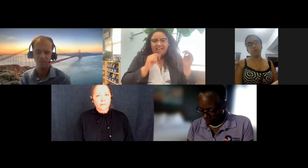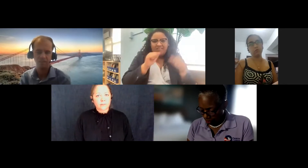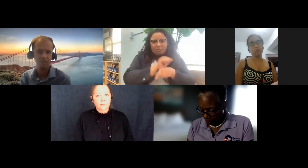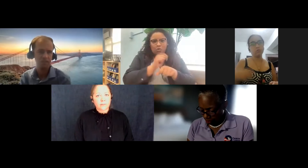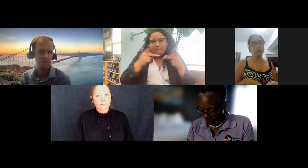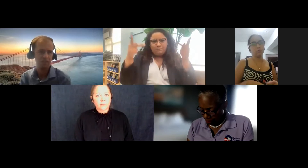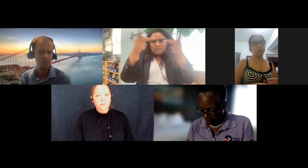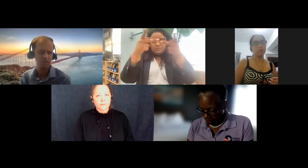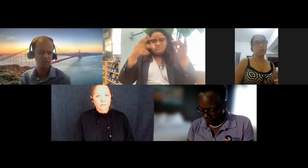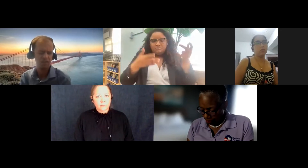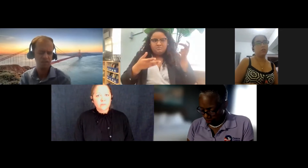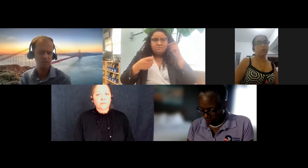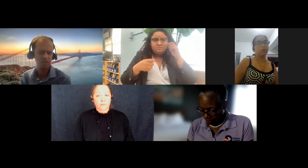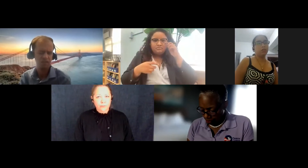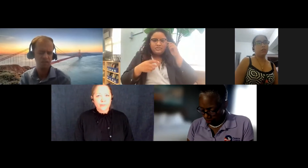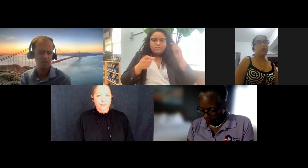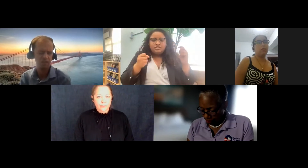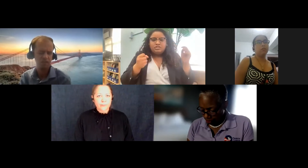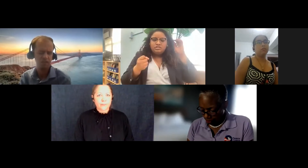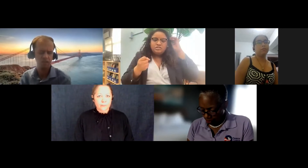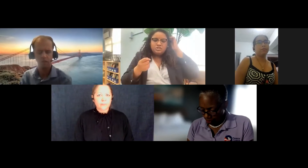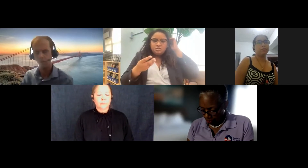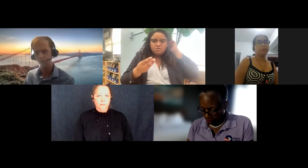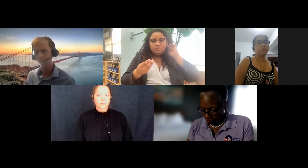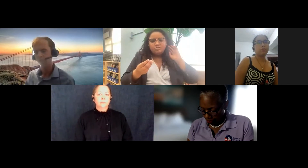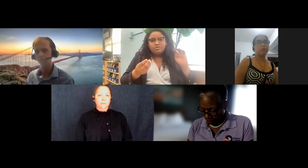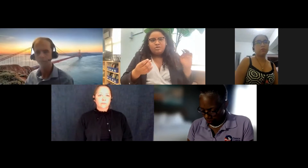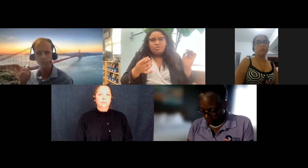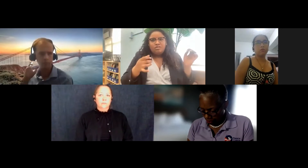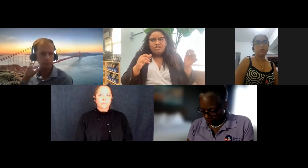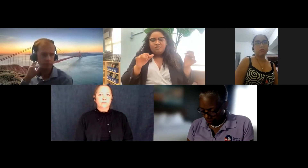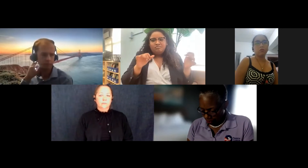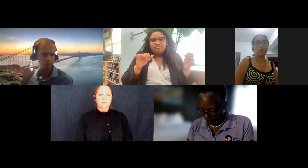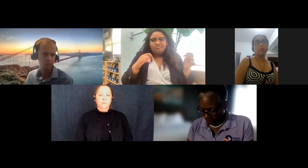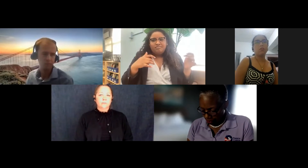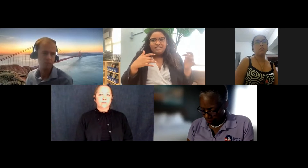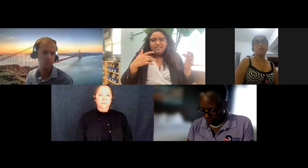and not very many high level educated people who are Deaf.